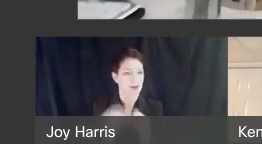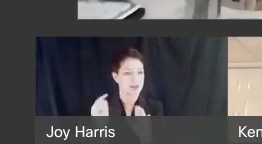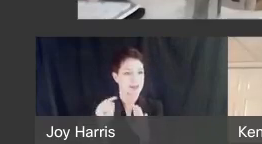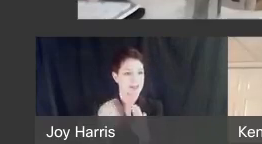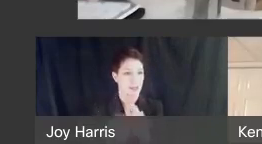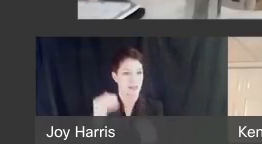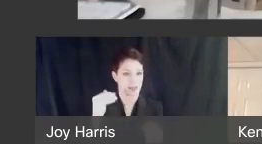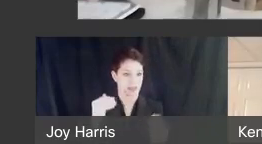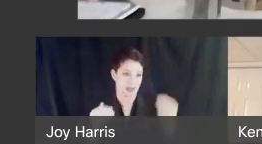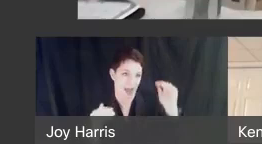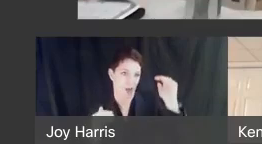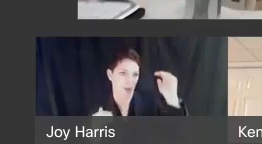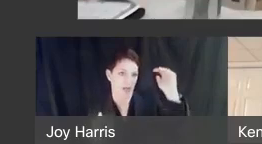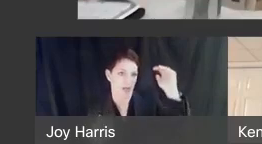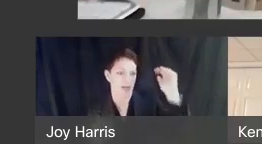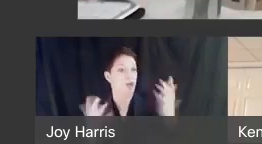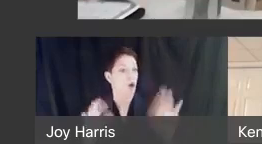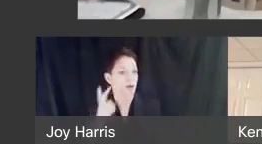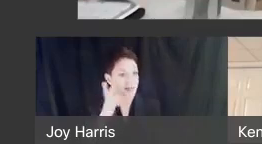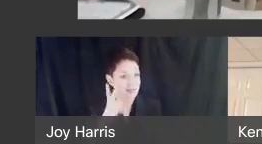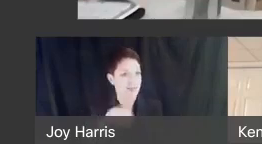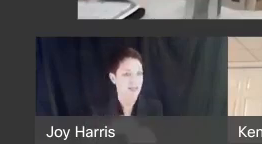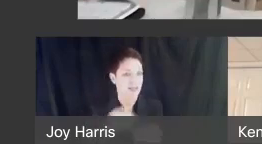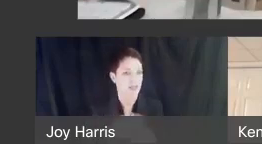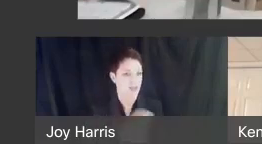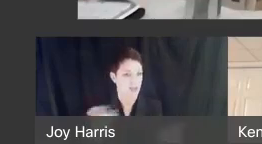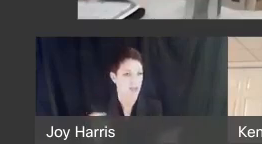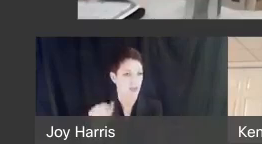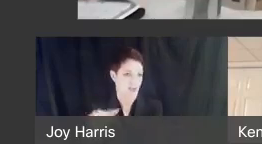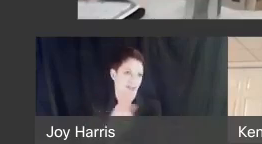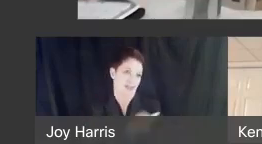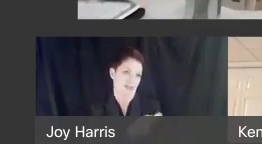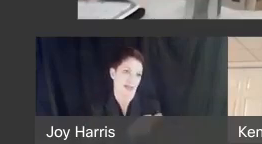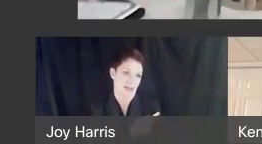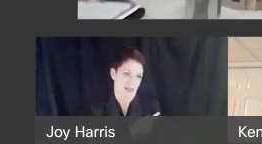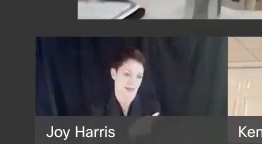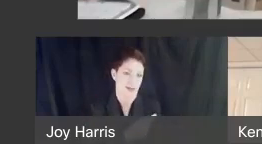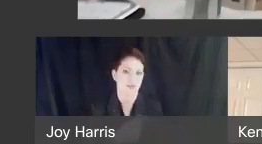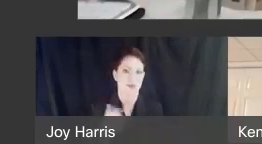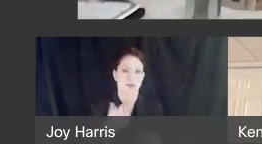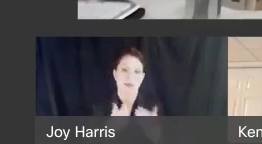already seeing in the distribution of this vaccine. So we're trying to get everybody vaccinated